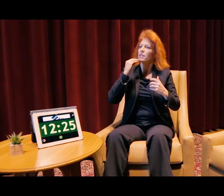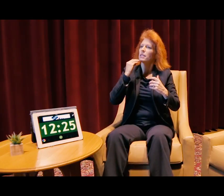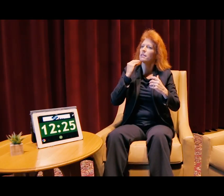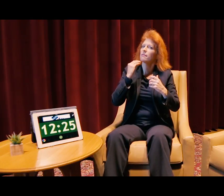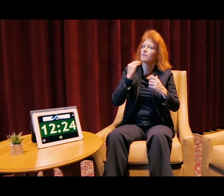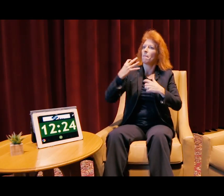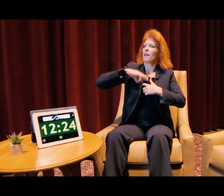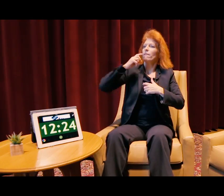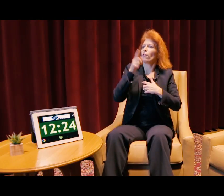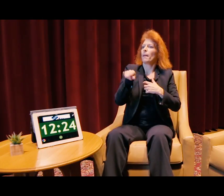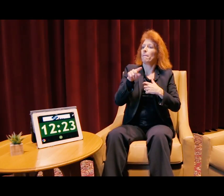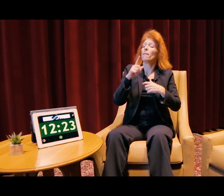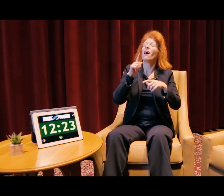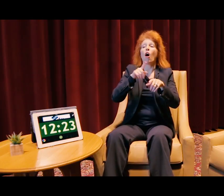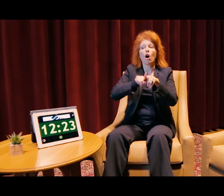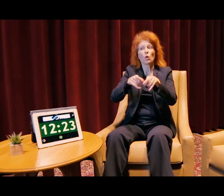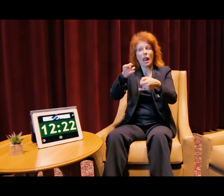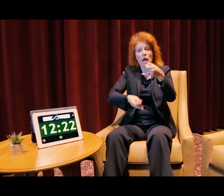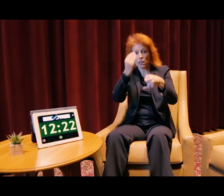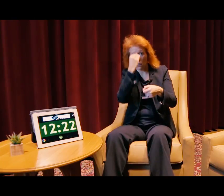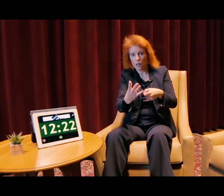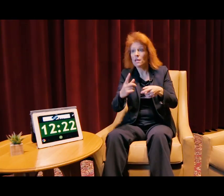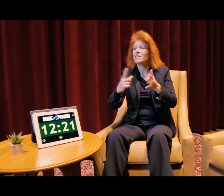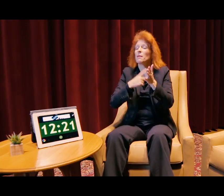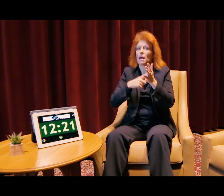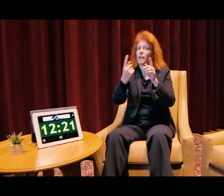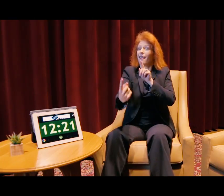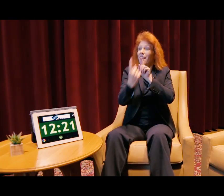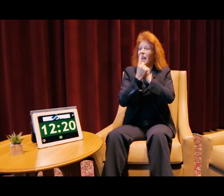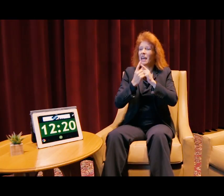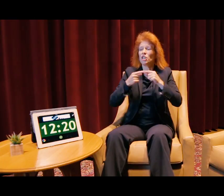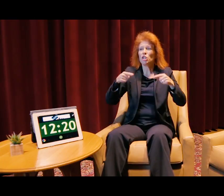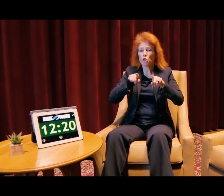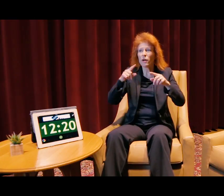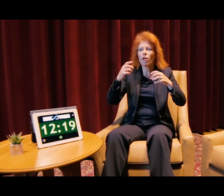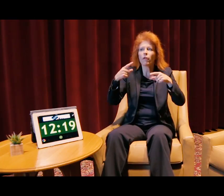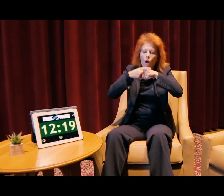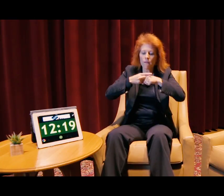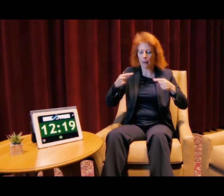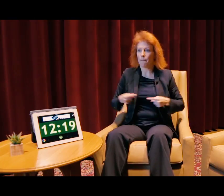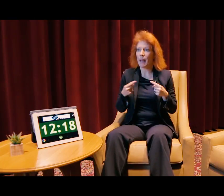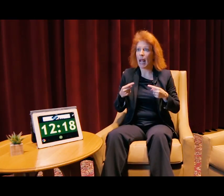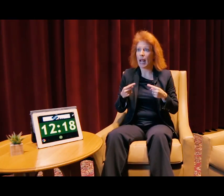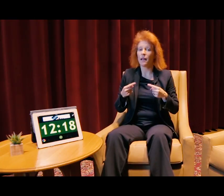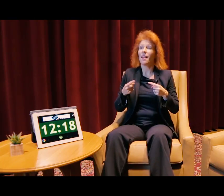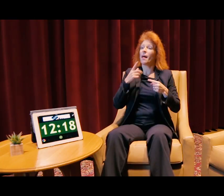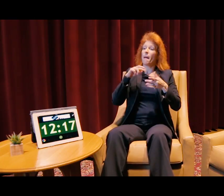And I lastly tell them they may come to me in pain and in conflict. I am not able to take away their conflict,